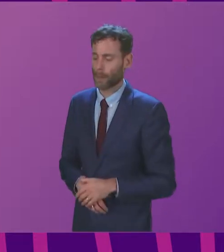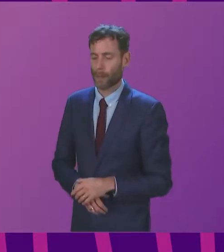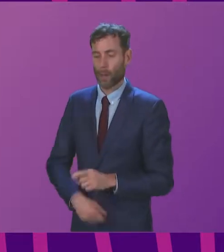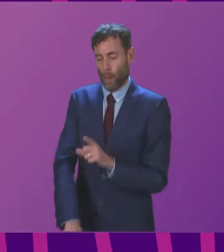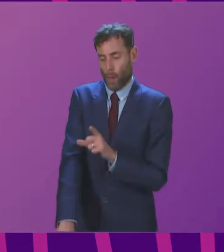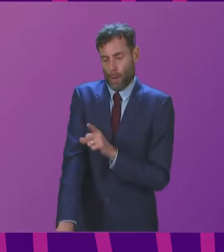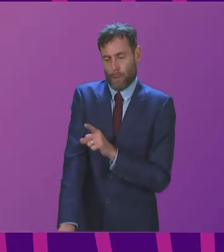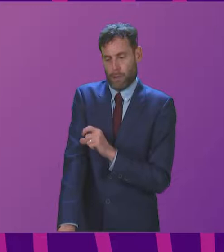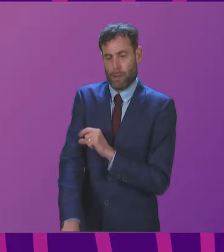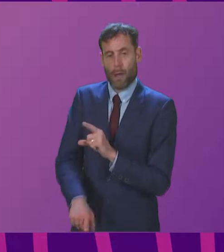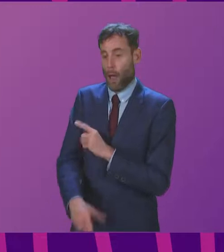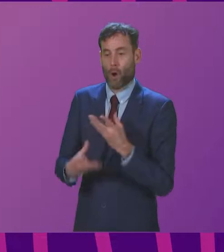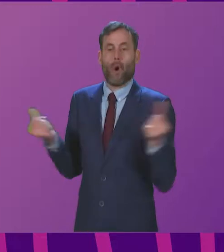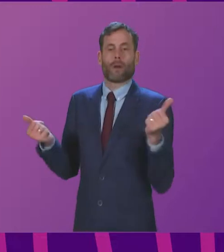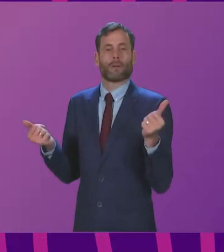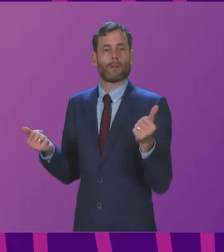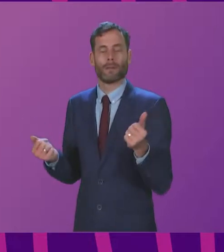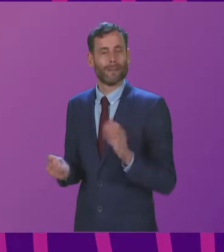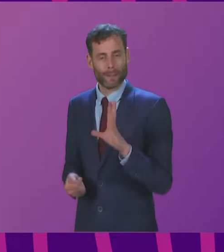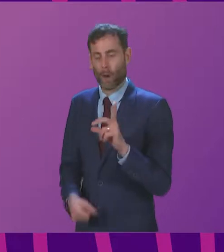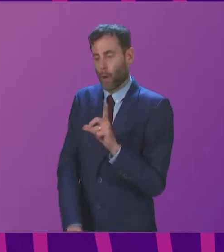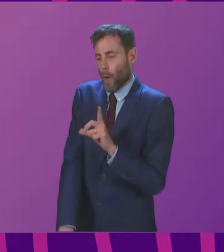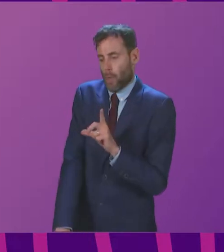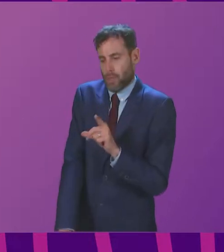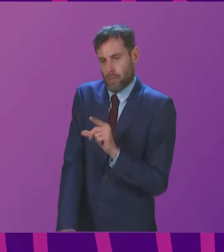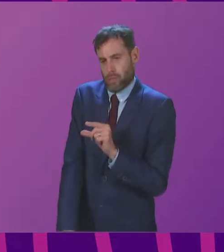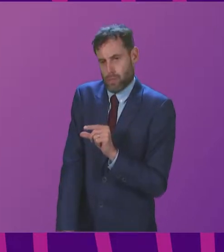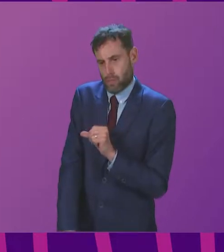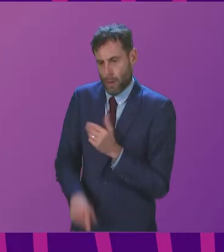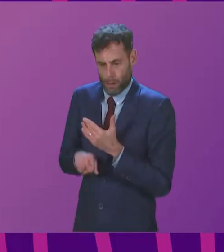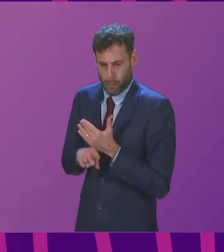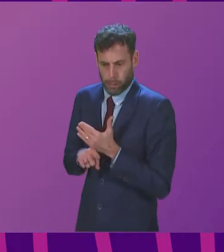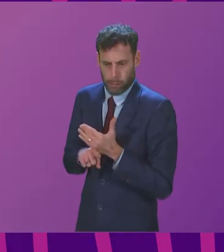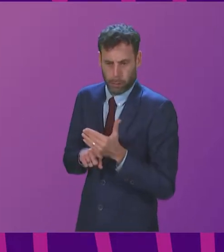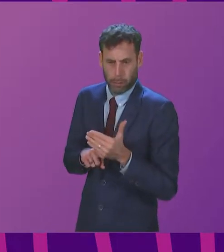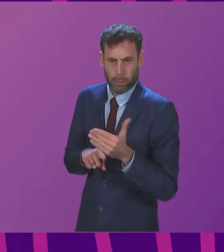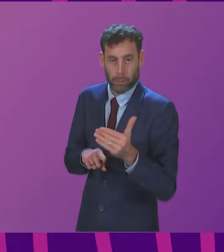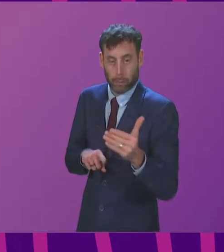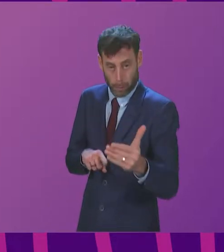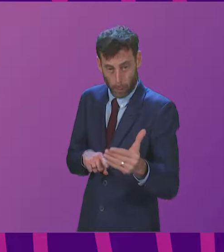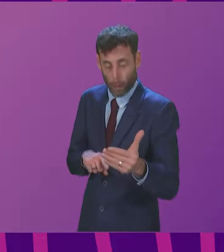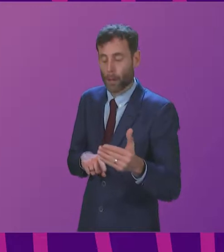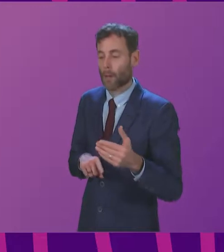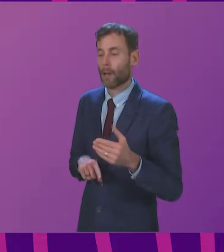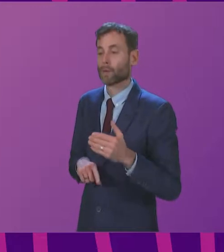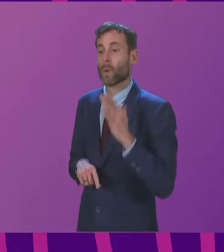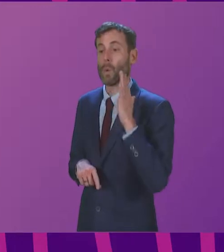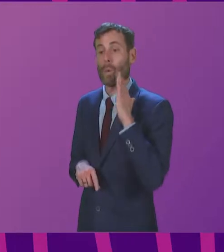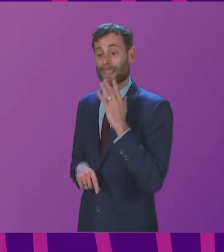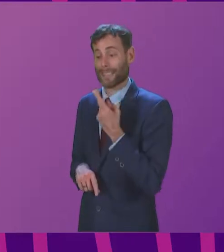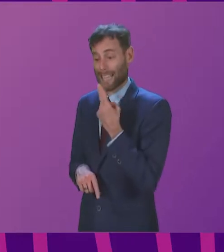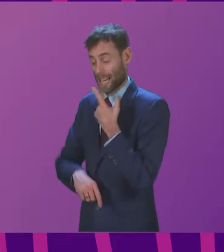immunity begins to wane as the length of time since the second dose increases. Twenty-four